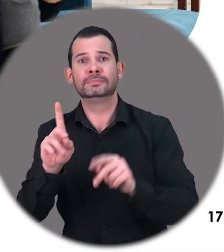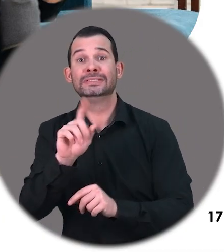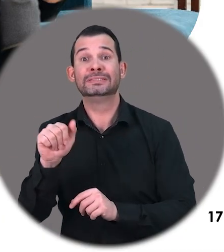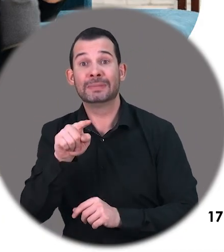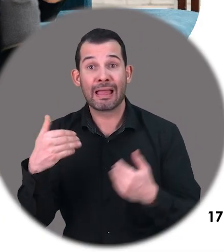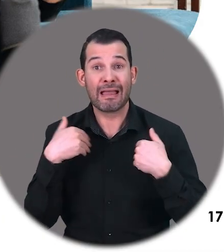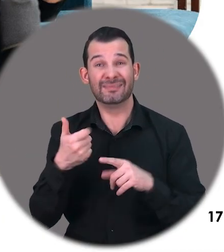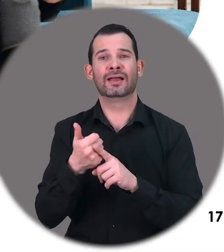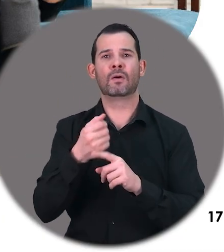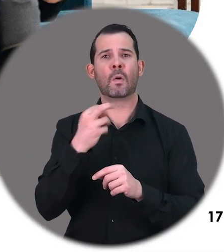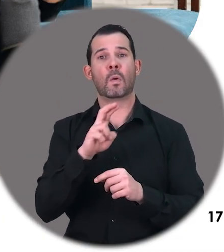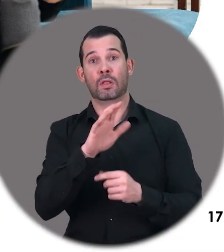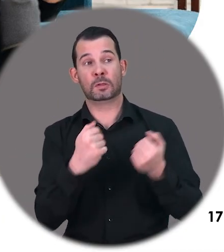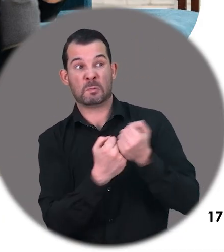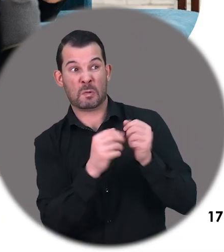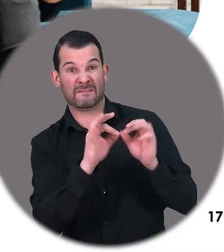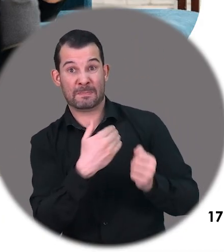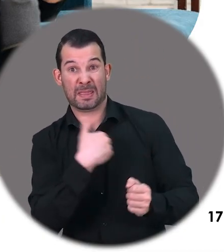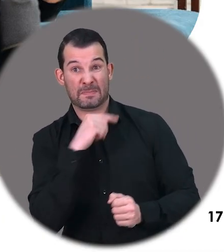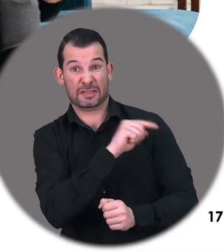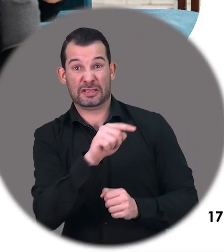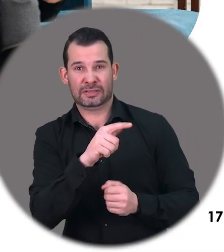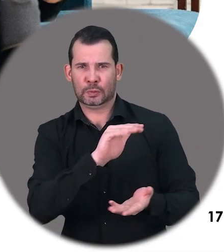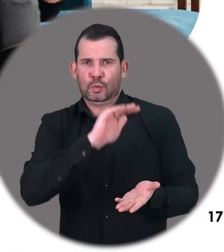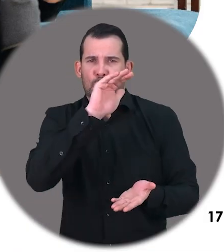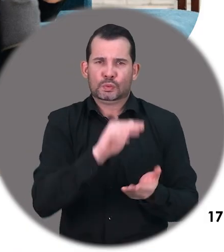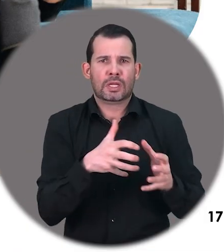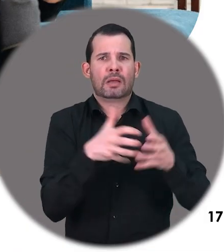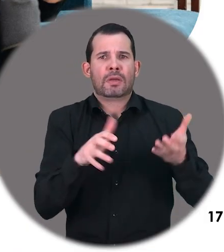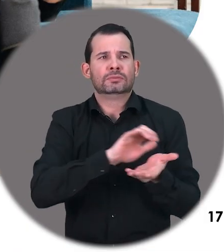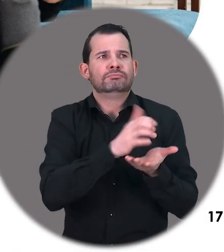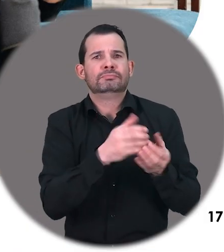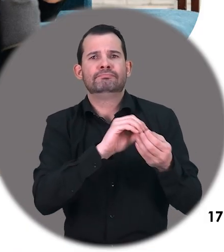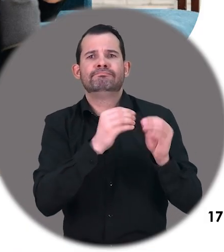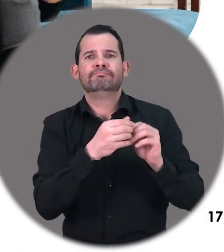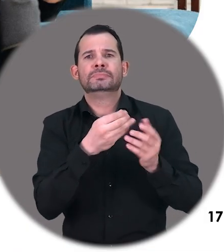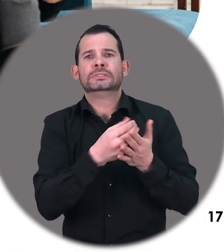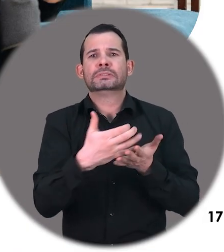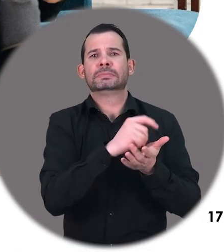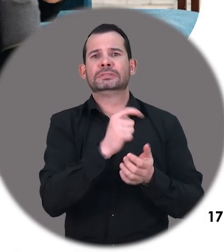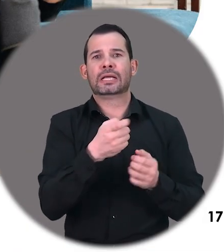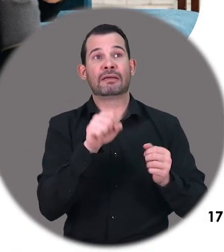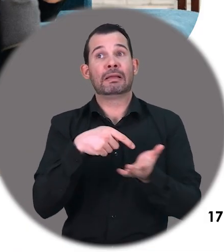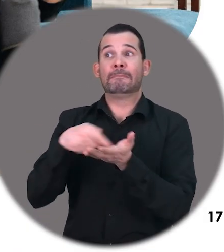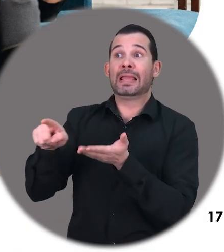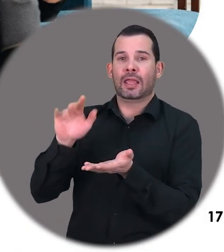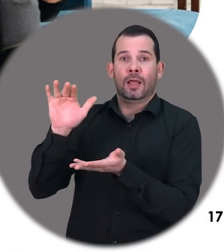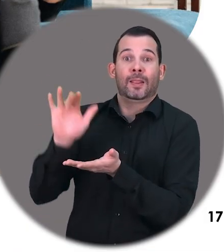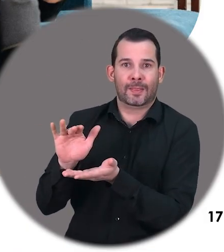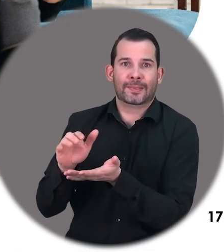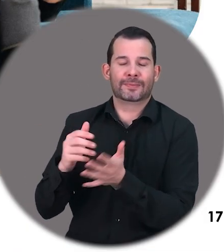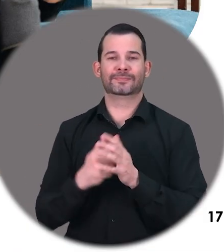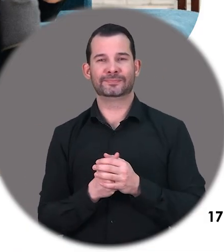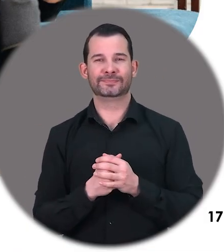that helps people with disabilities, or their supporting family members, reduce the amount of income tax they may have to pay.